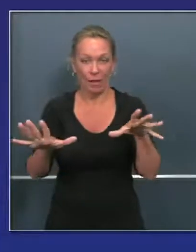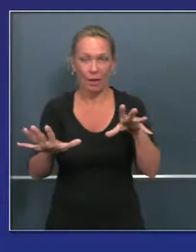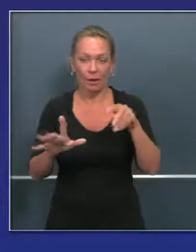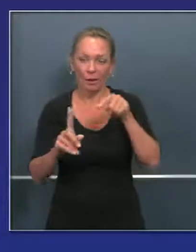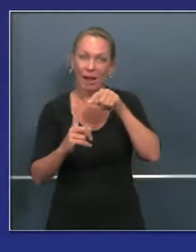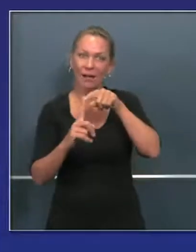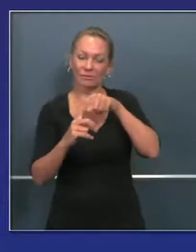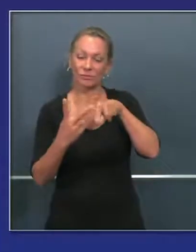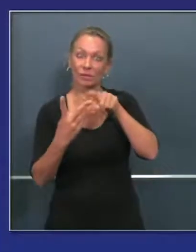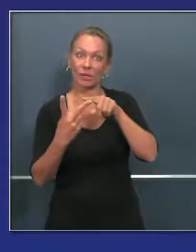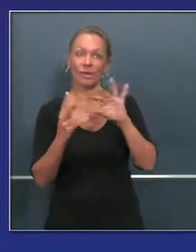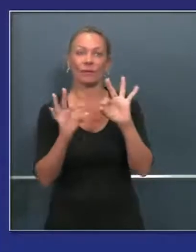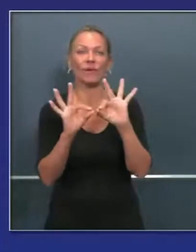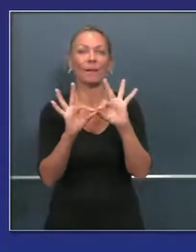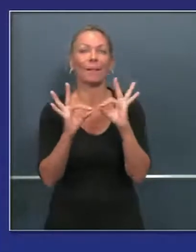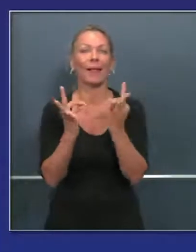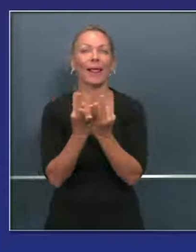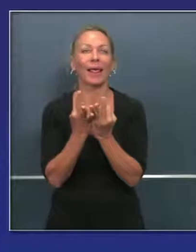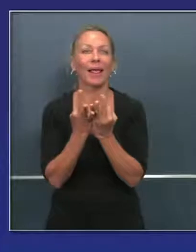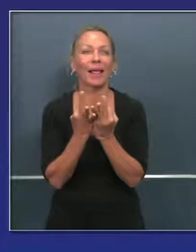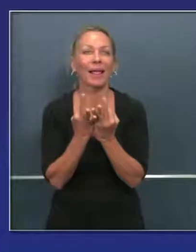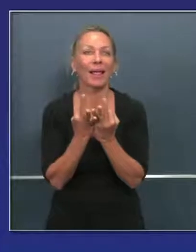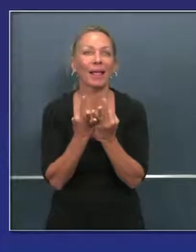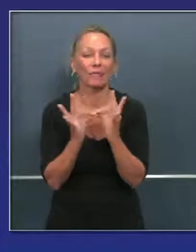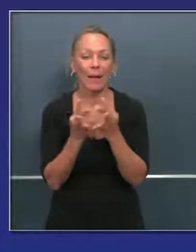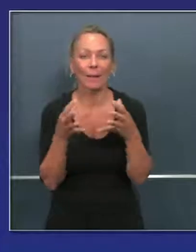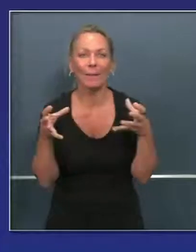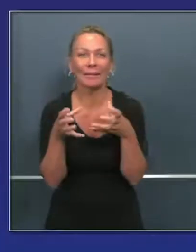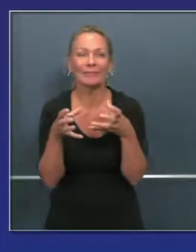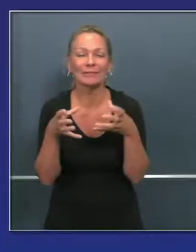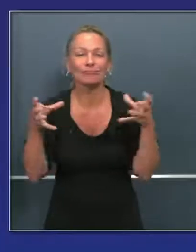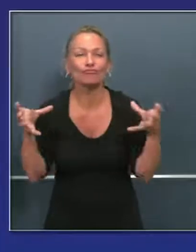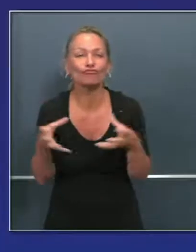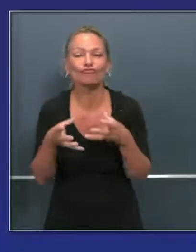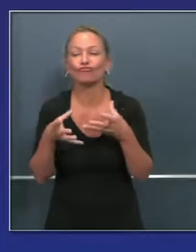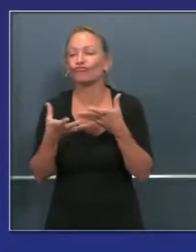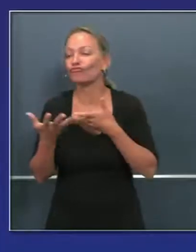over the course of the next few days and our concern from the health perspective of people